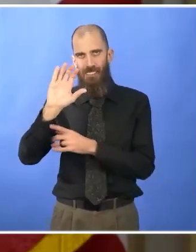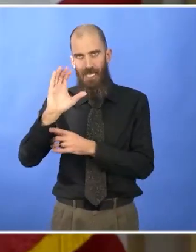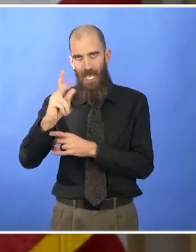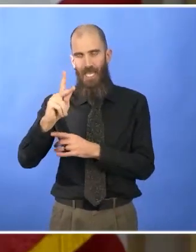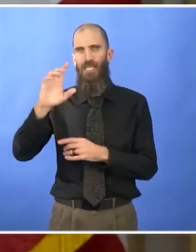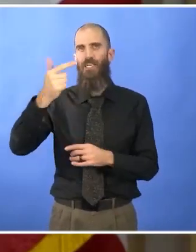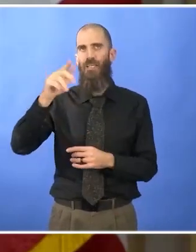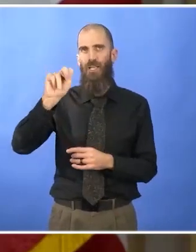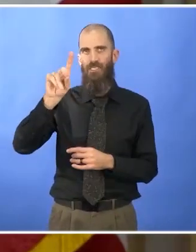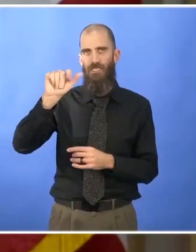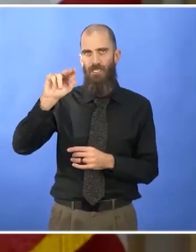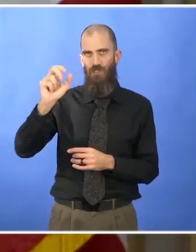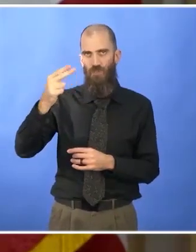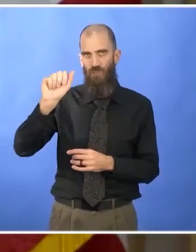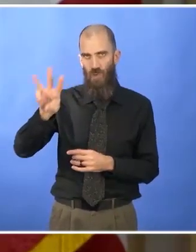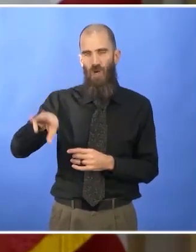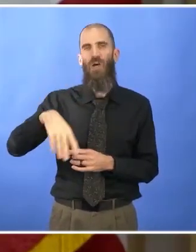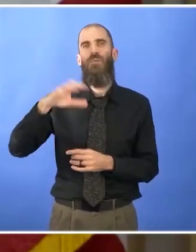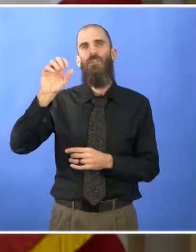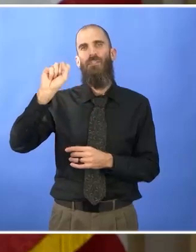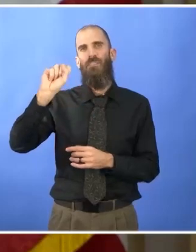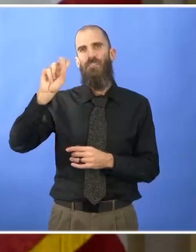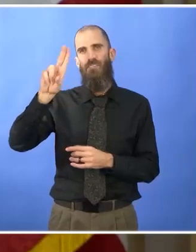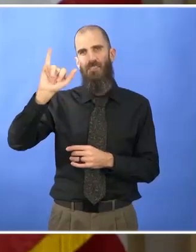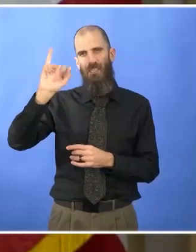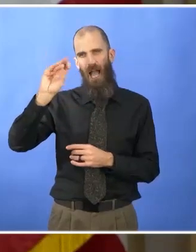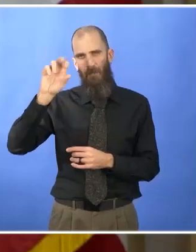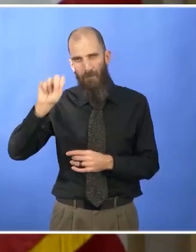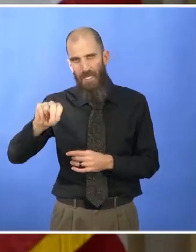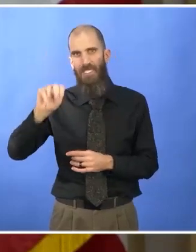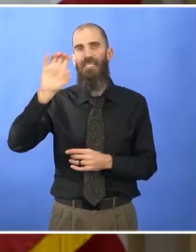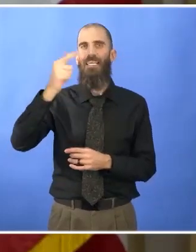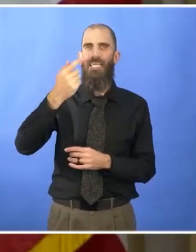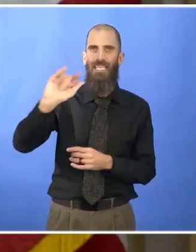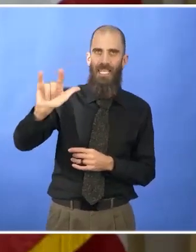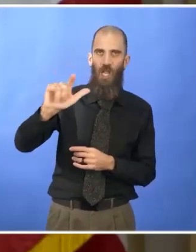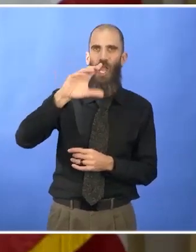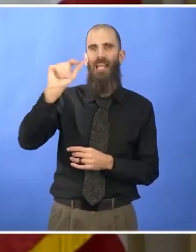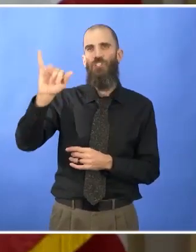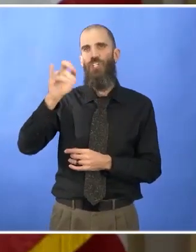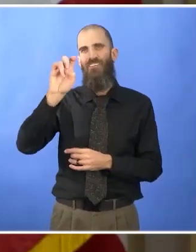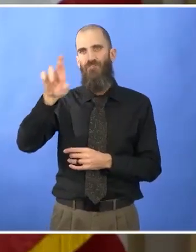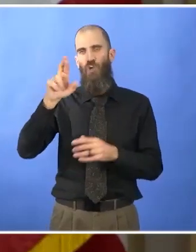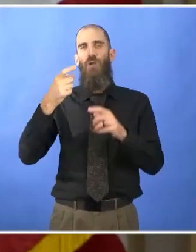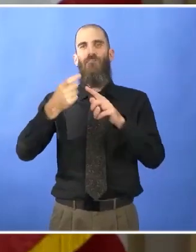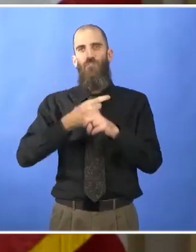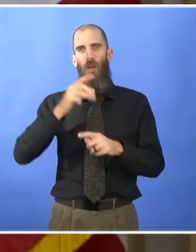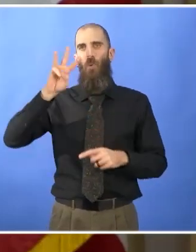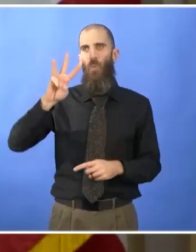AND JENNIFER FROM THE WIRELINE COMPETITION BUREAU. MORGAN FROM THE OFFICE OF COMMUNICATION BUSINESS